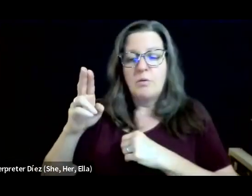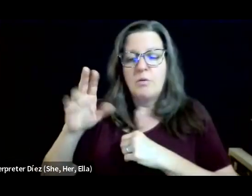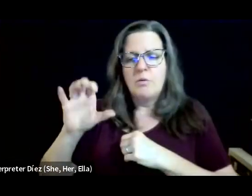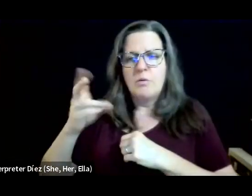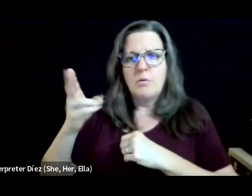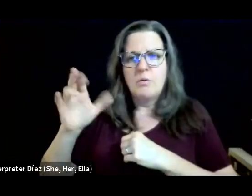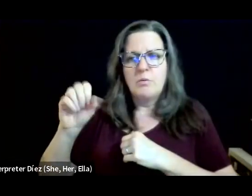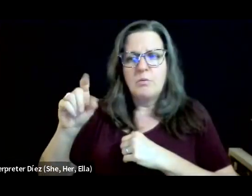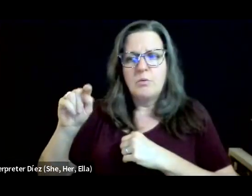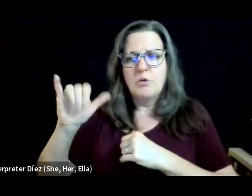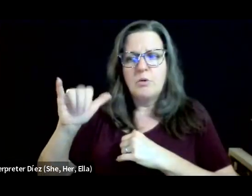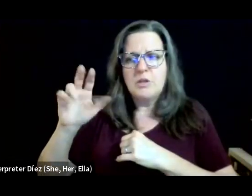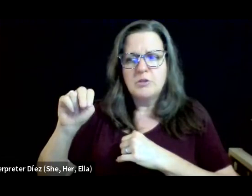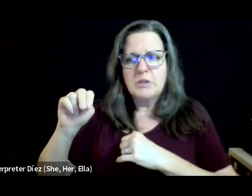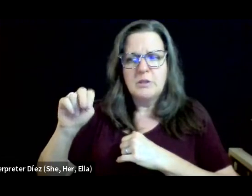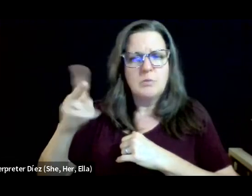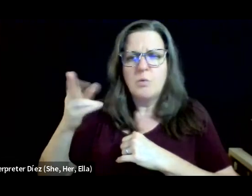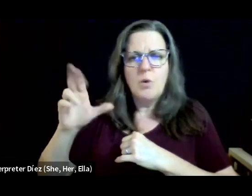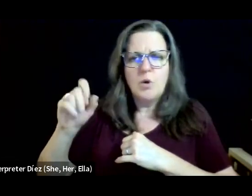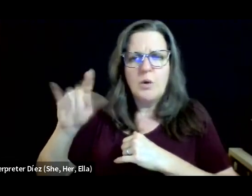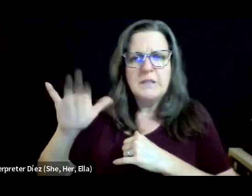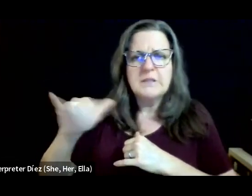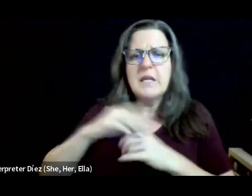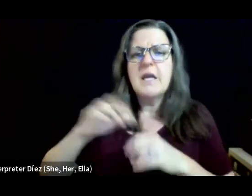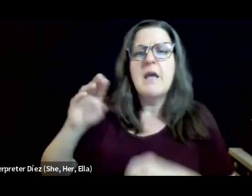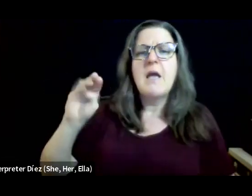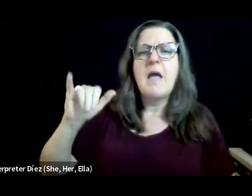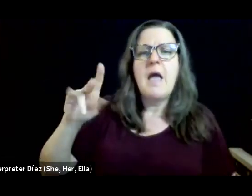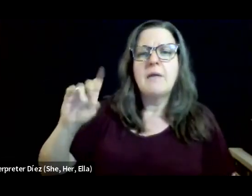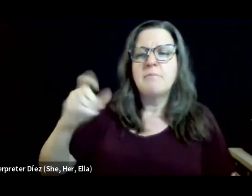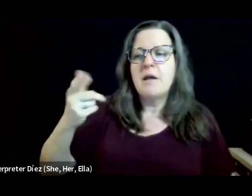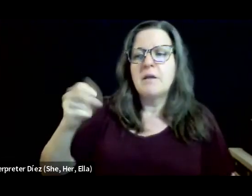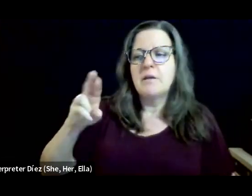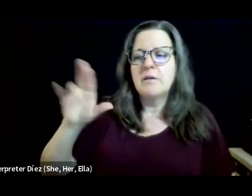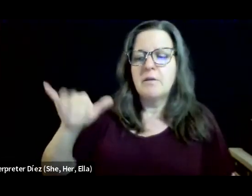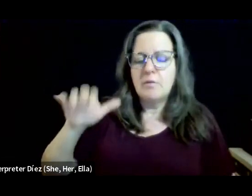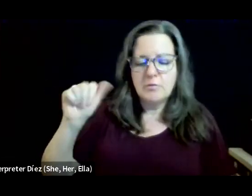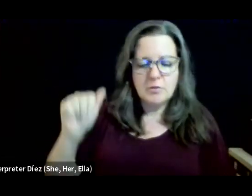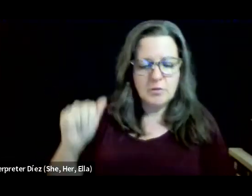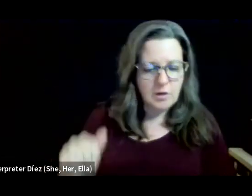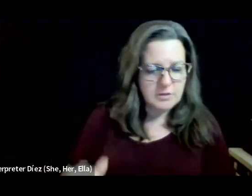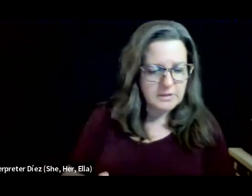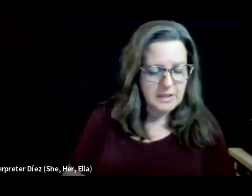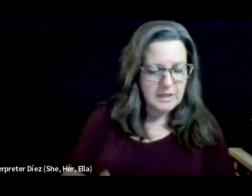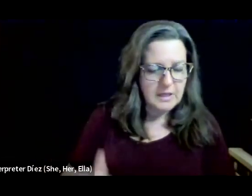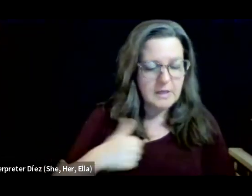And yeah. I'm just glad to be here.